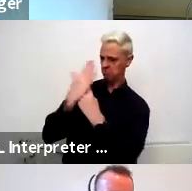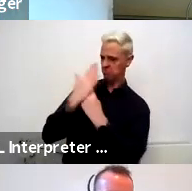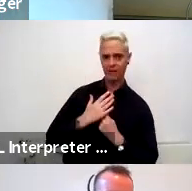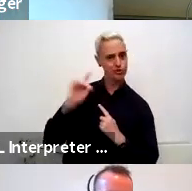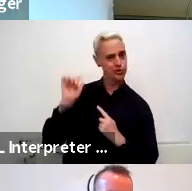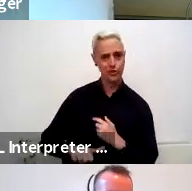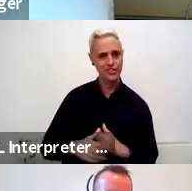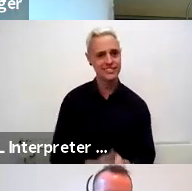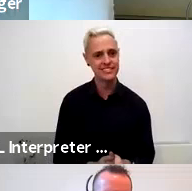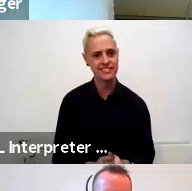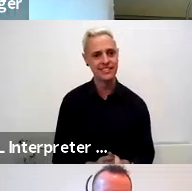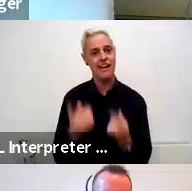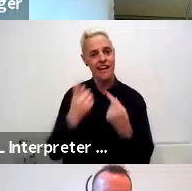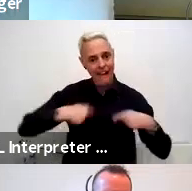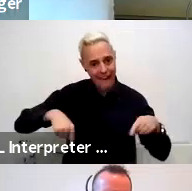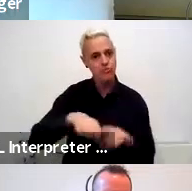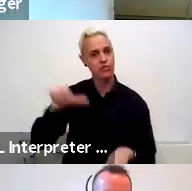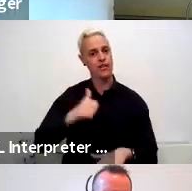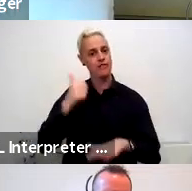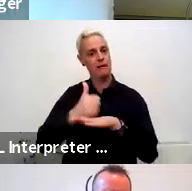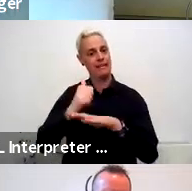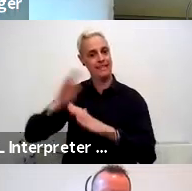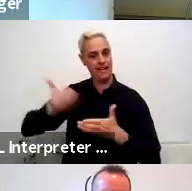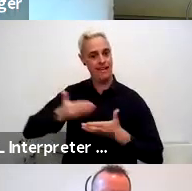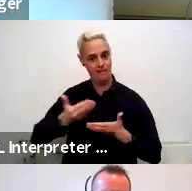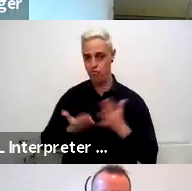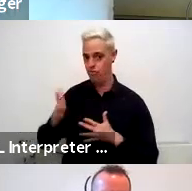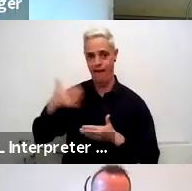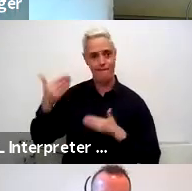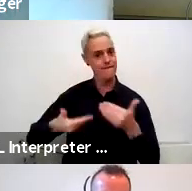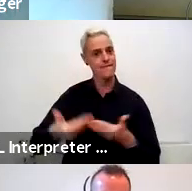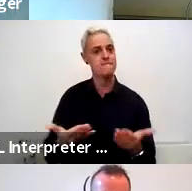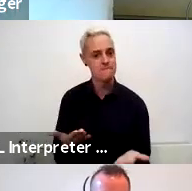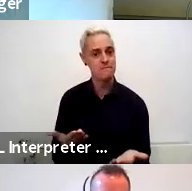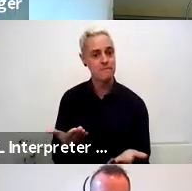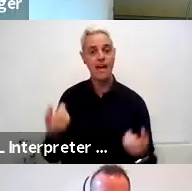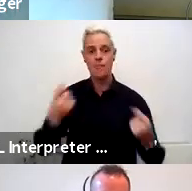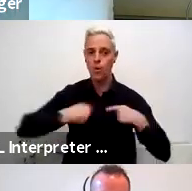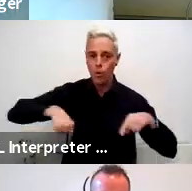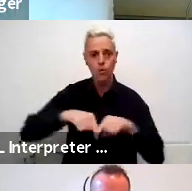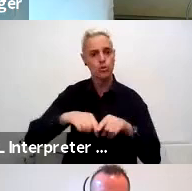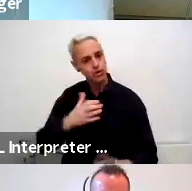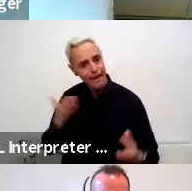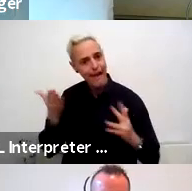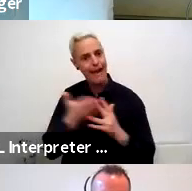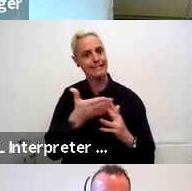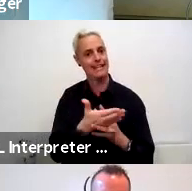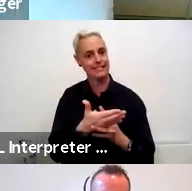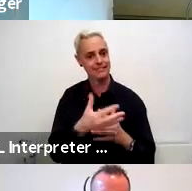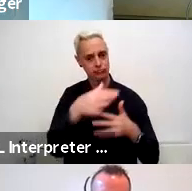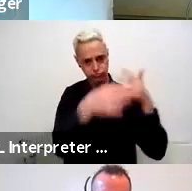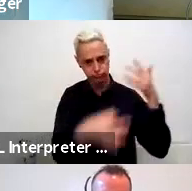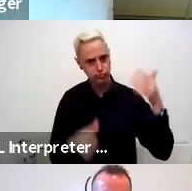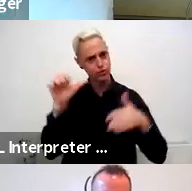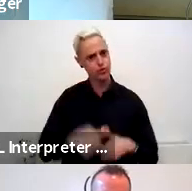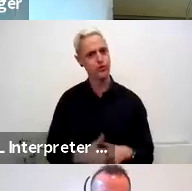Everyone should have the basics in life, and everyone should have access to things in life.